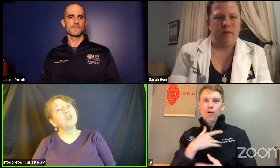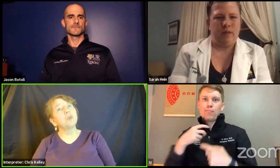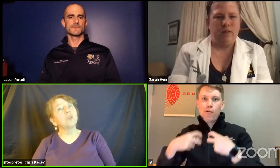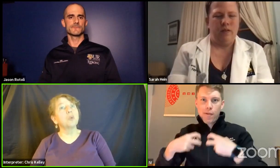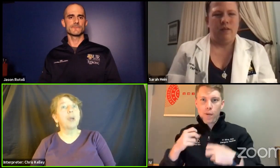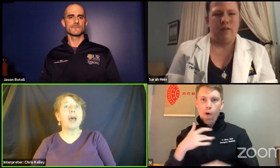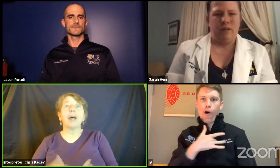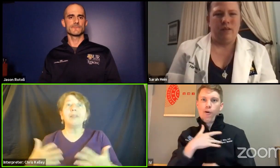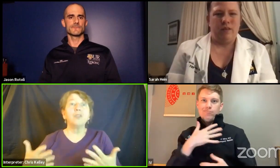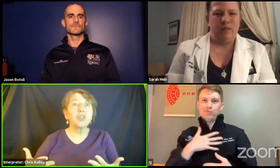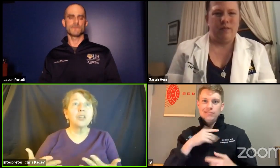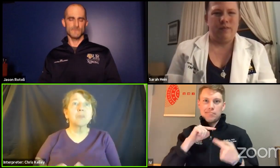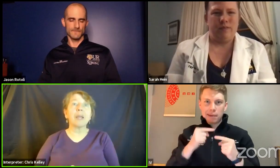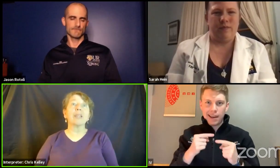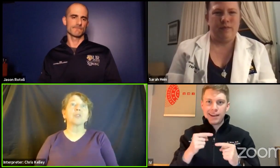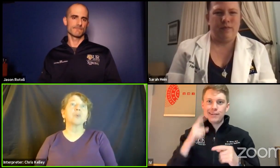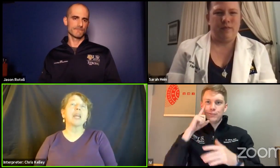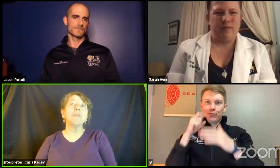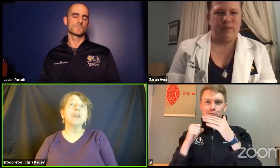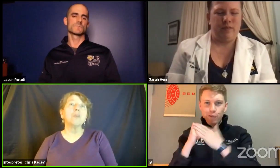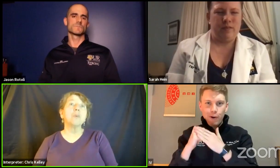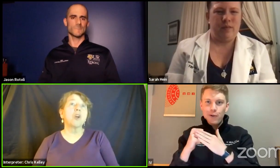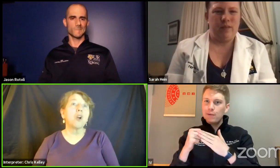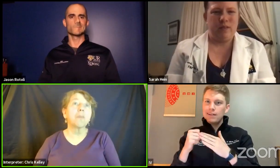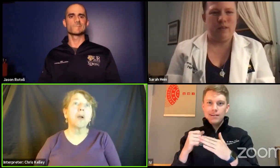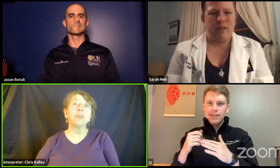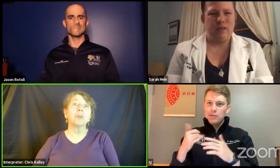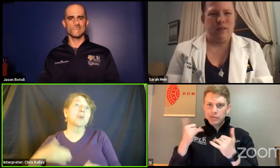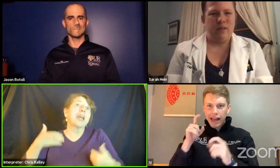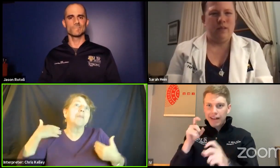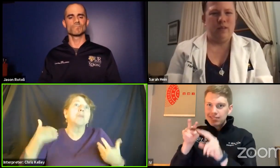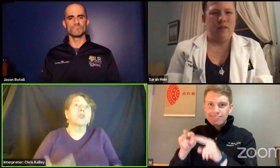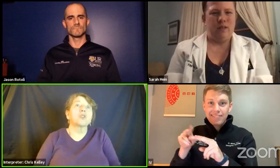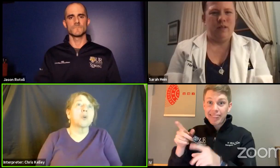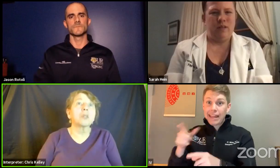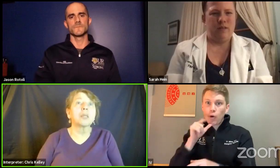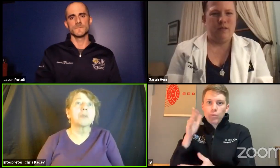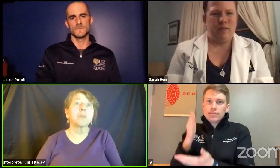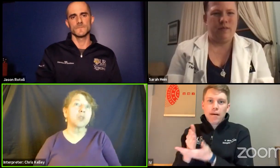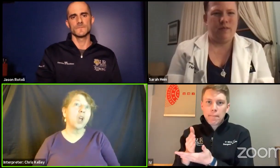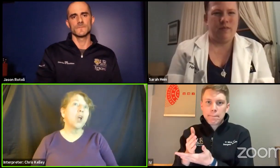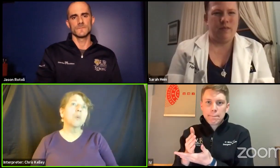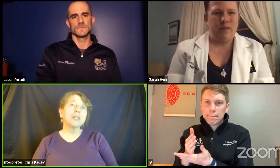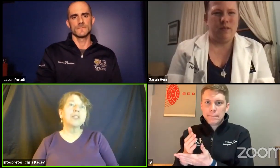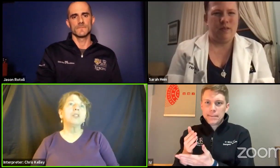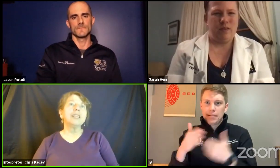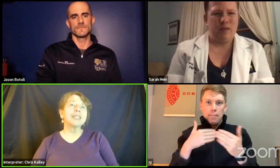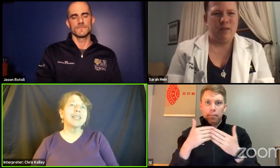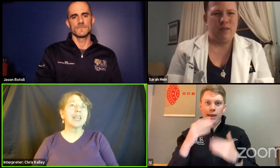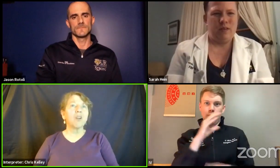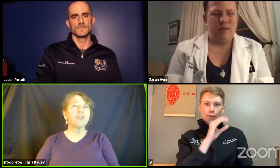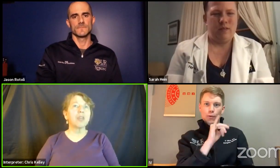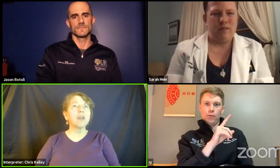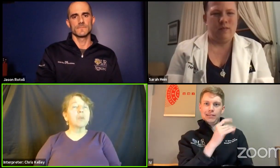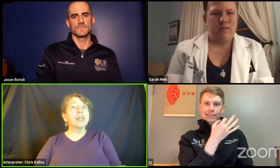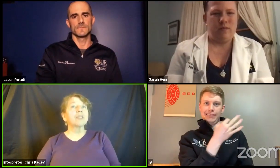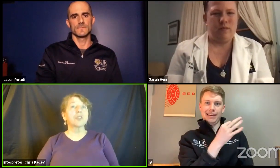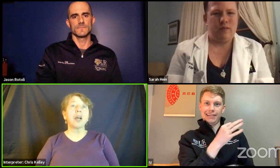We are starting to reschedule some of those non-emergency procedures. Anything else you wanted to add